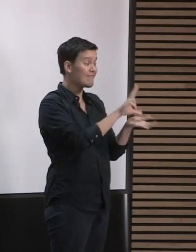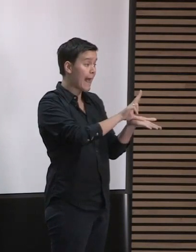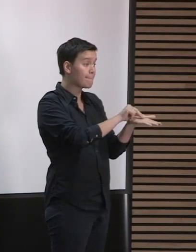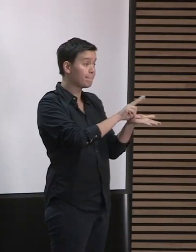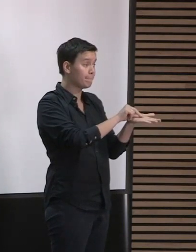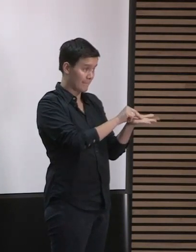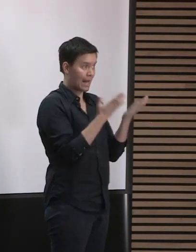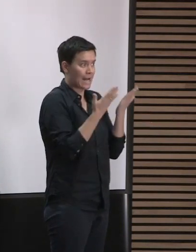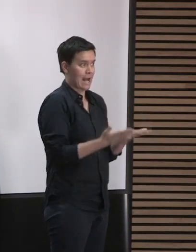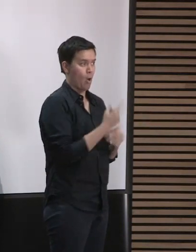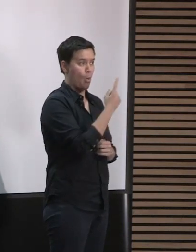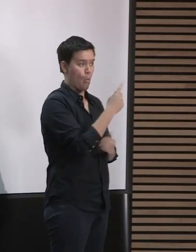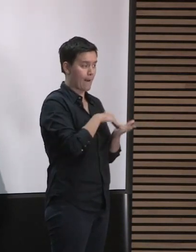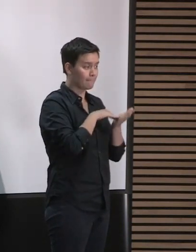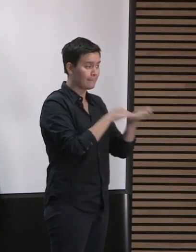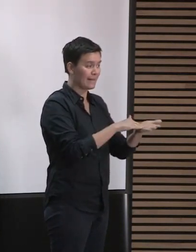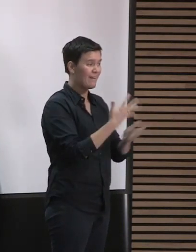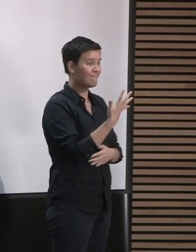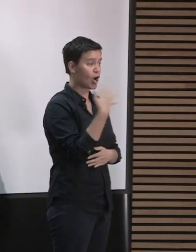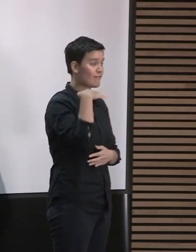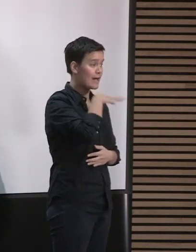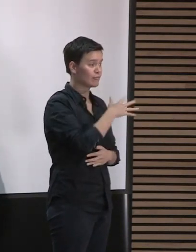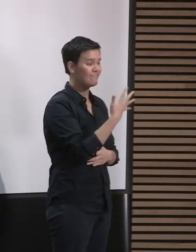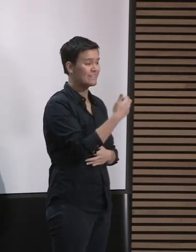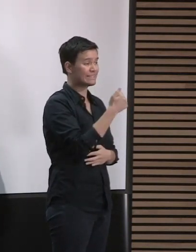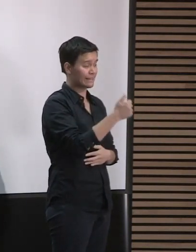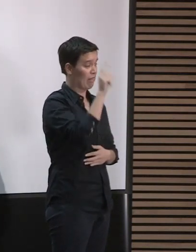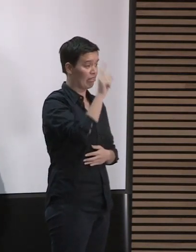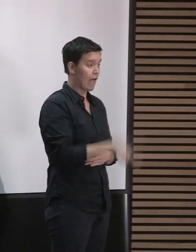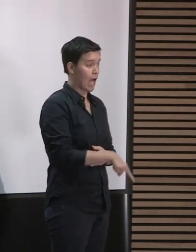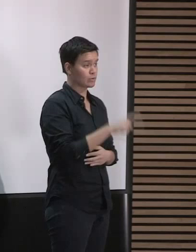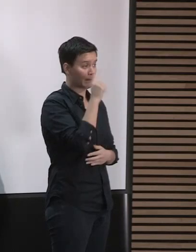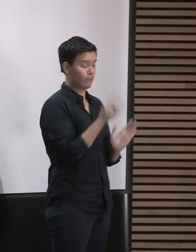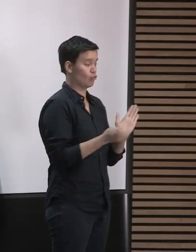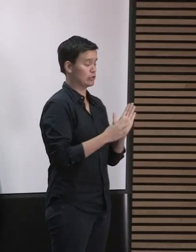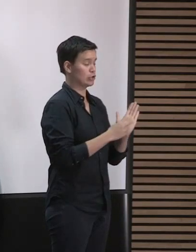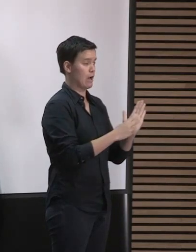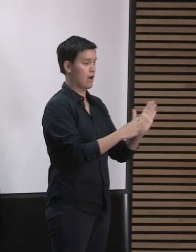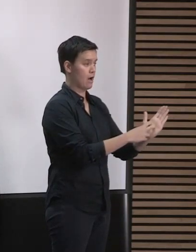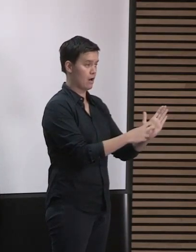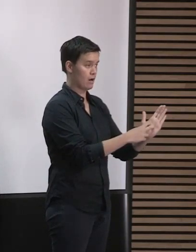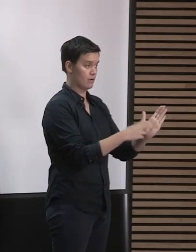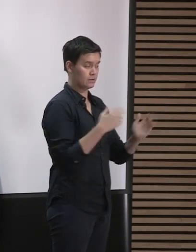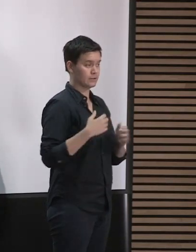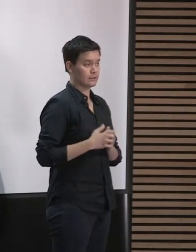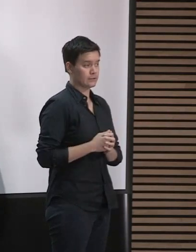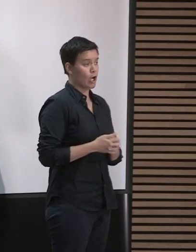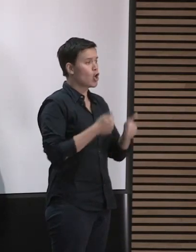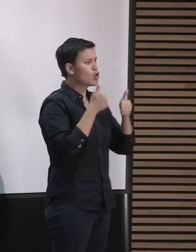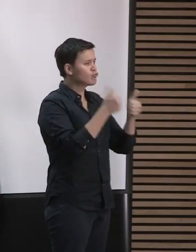The total number of nz COVID